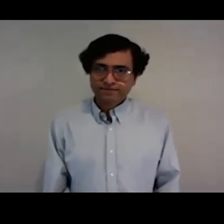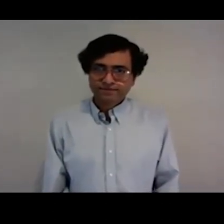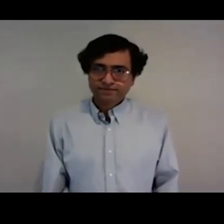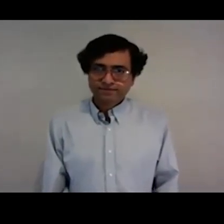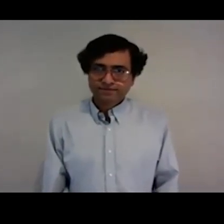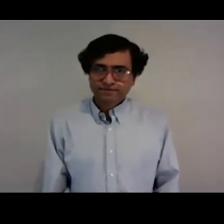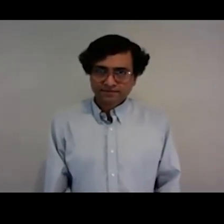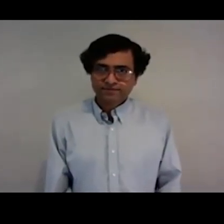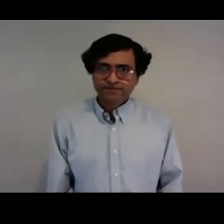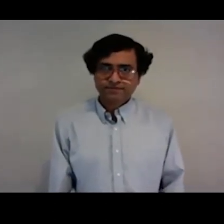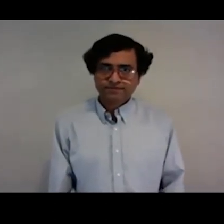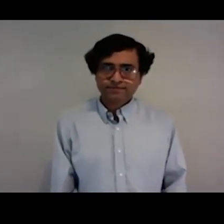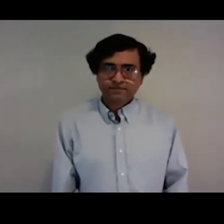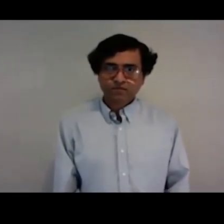from the get-go.